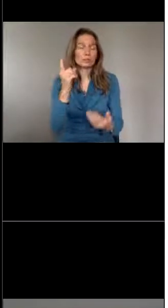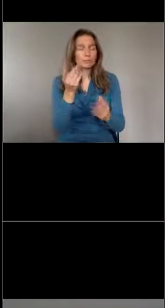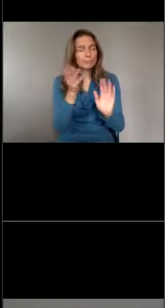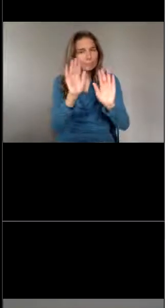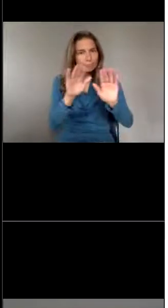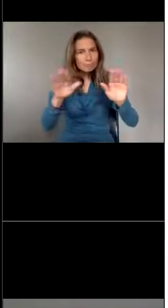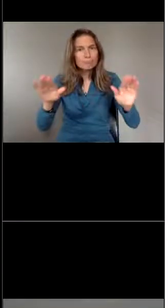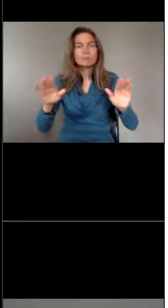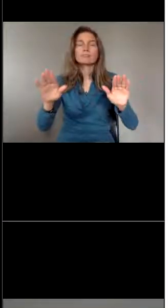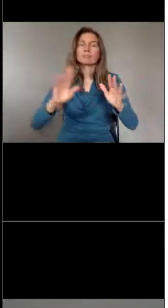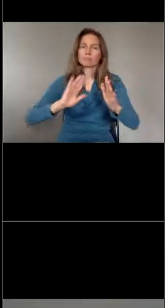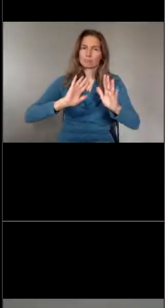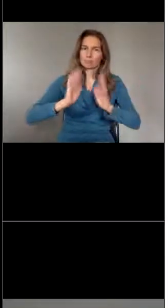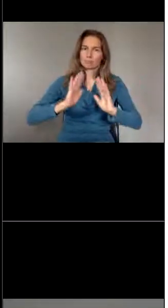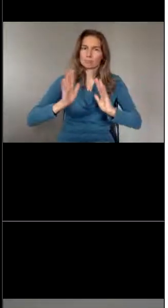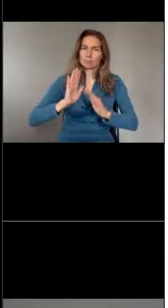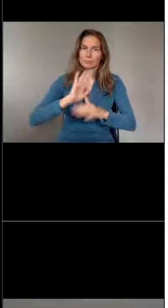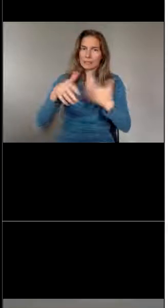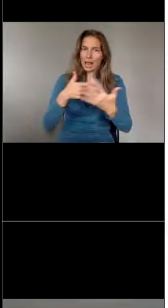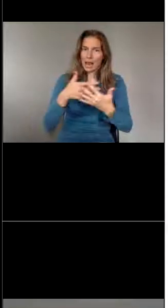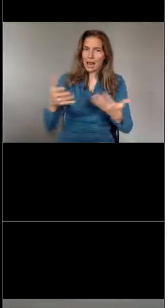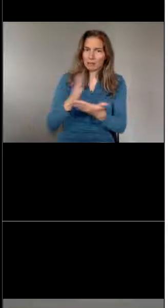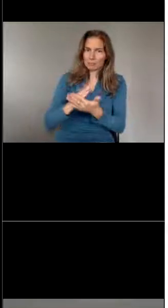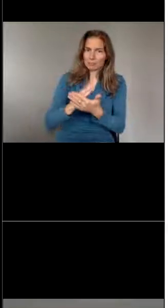and captioning available.